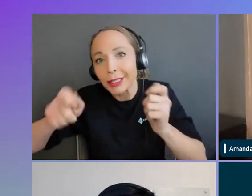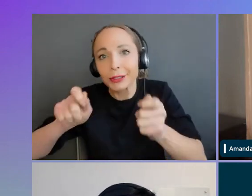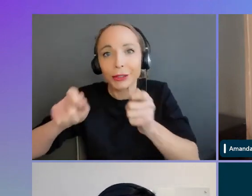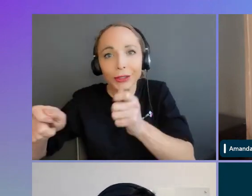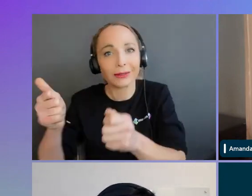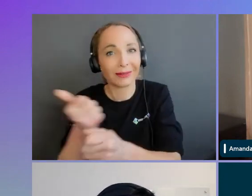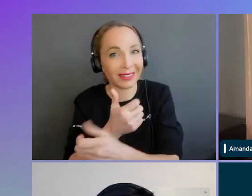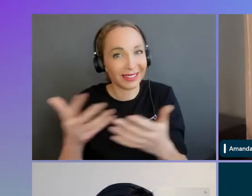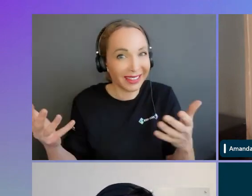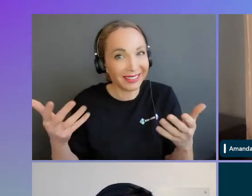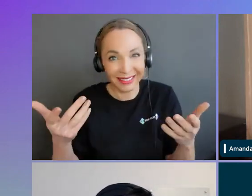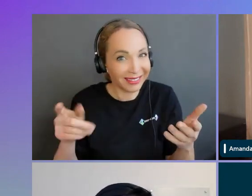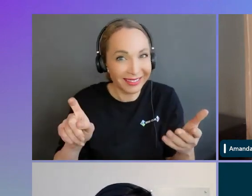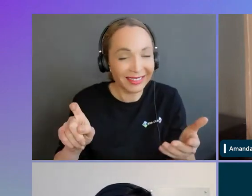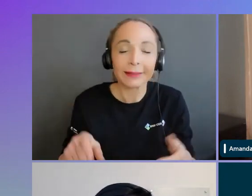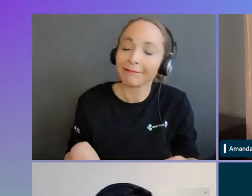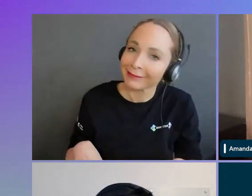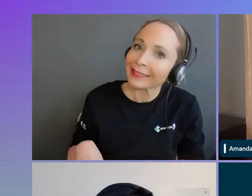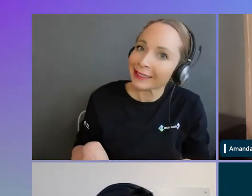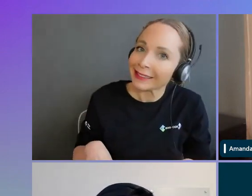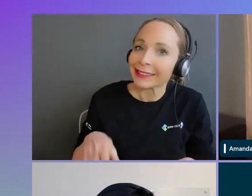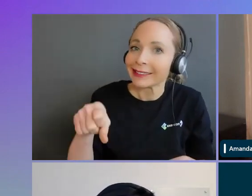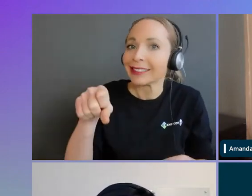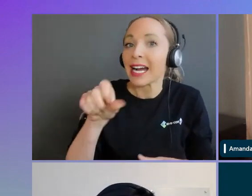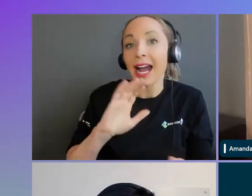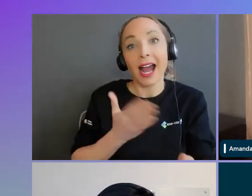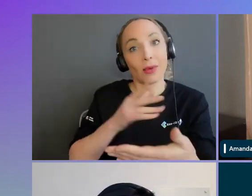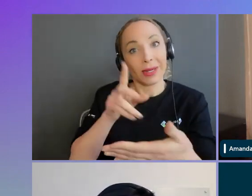components that we used. And, um, they, we had some again, we